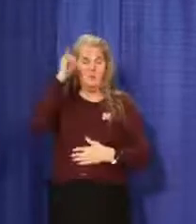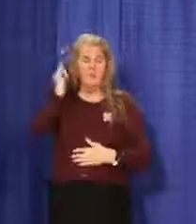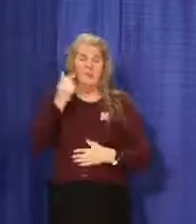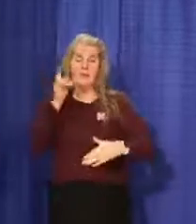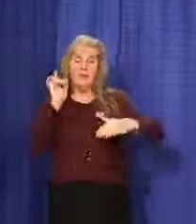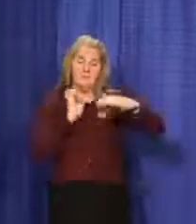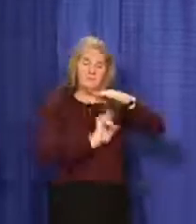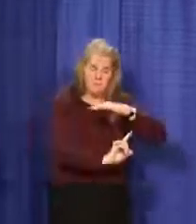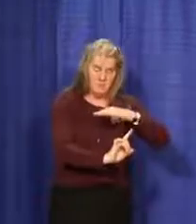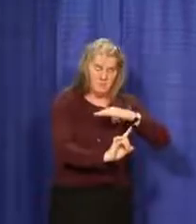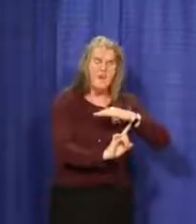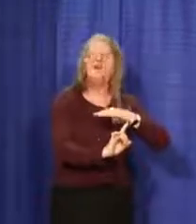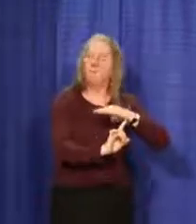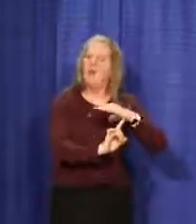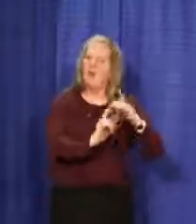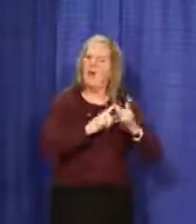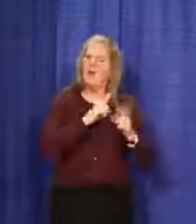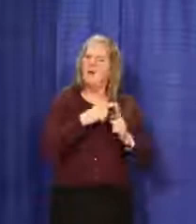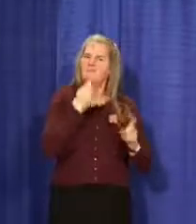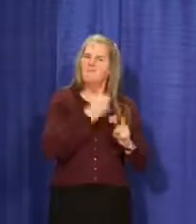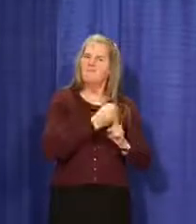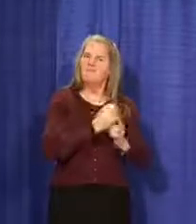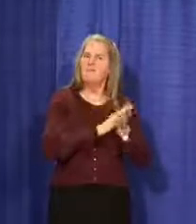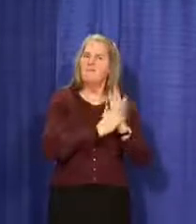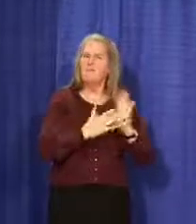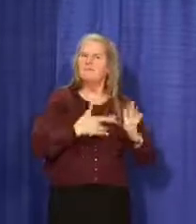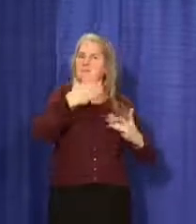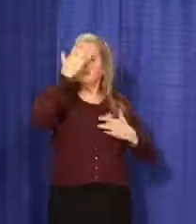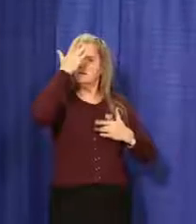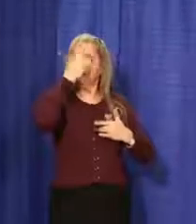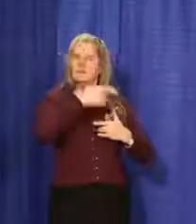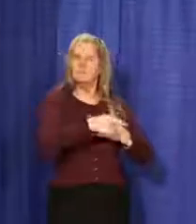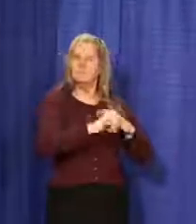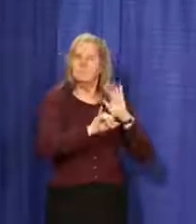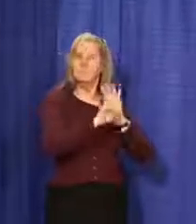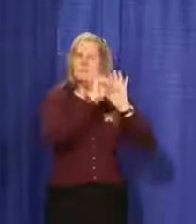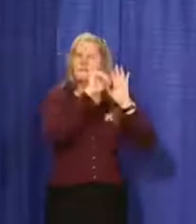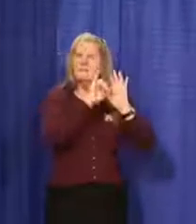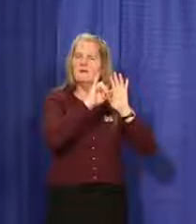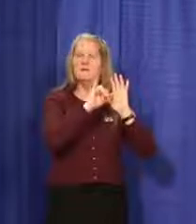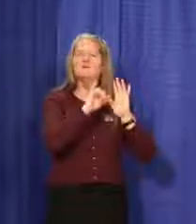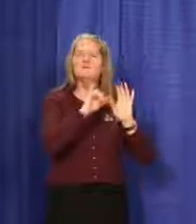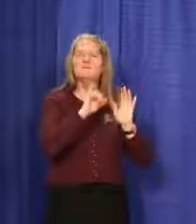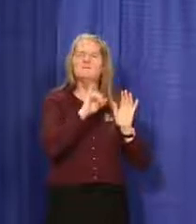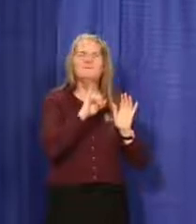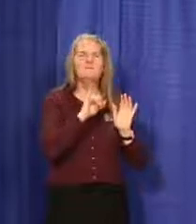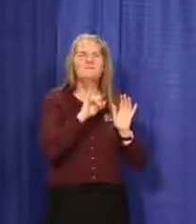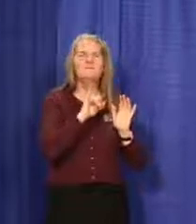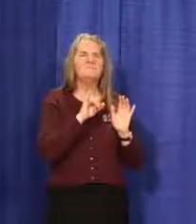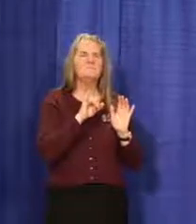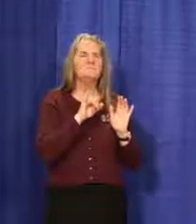Yukon after symptoms occurred. Sorry, before their symptoms